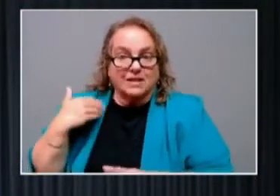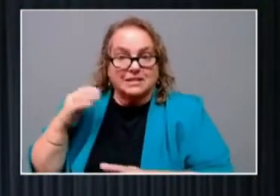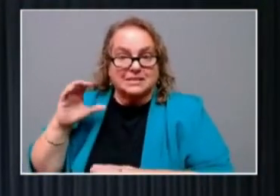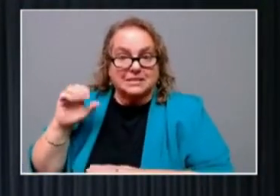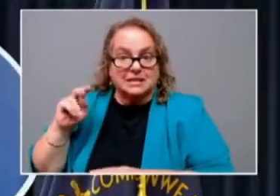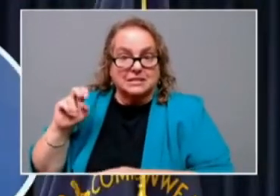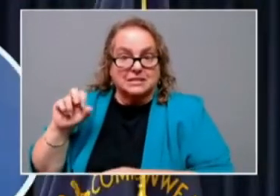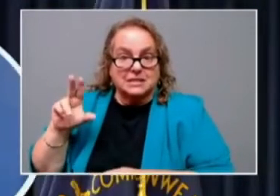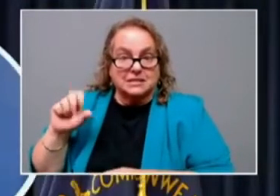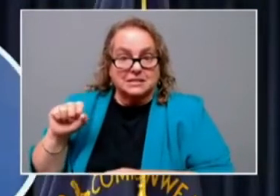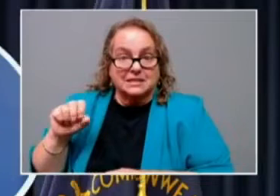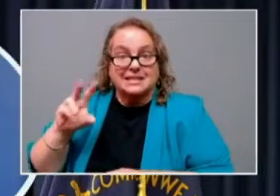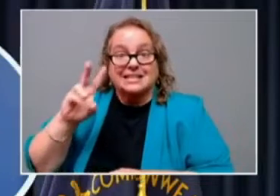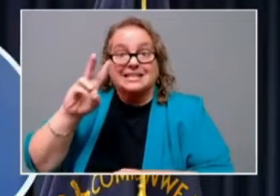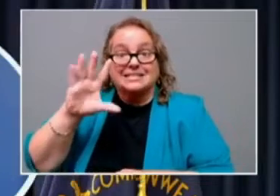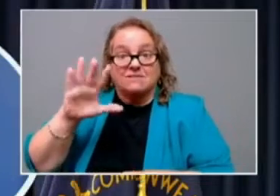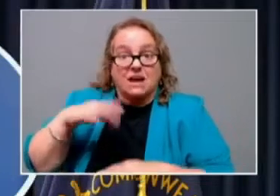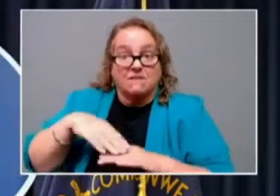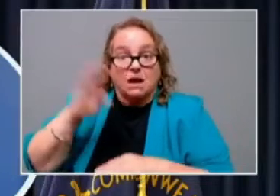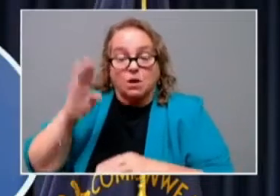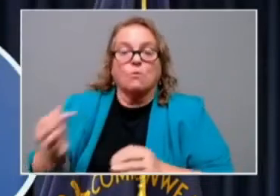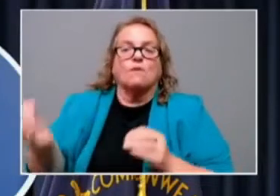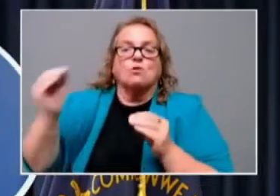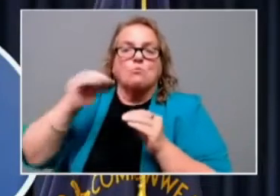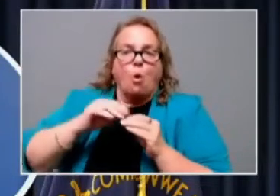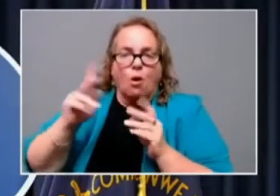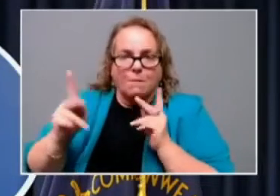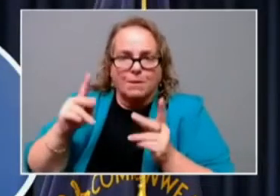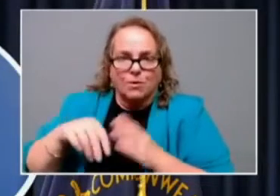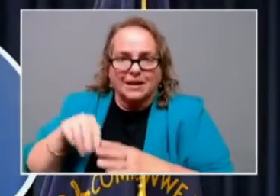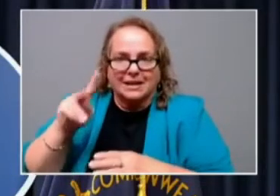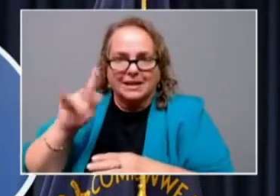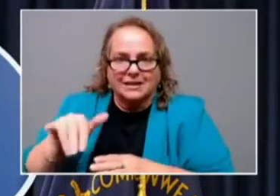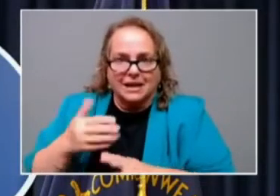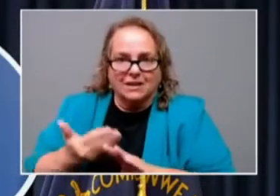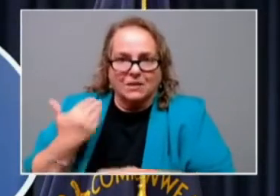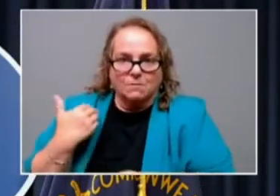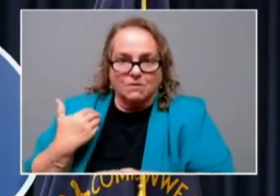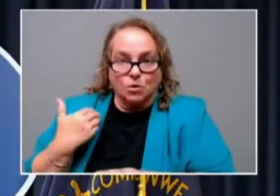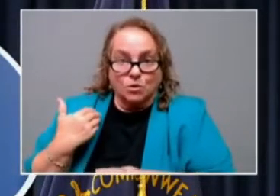people um in Kentucky than we did before. Second piece is we were able to